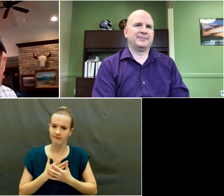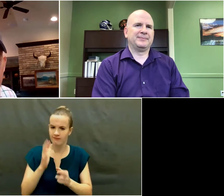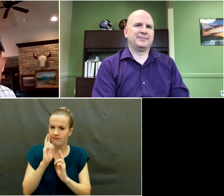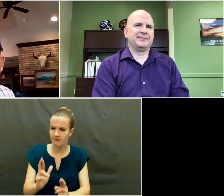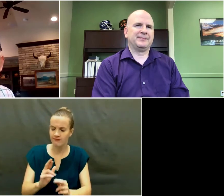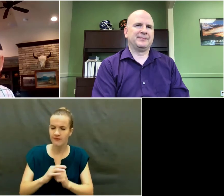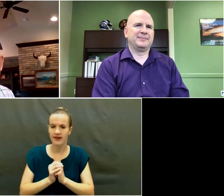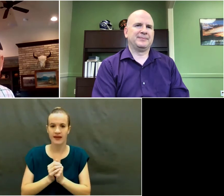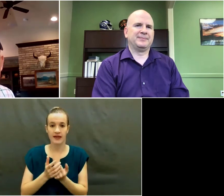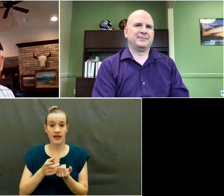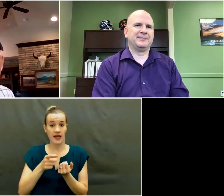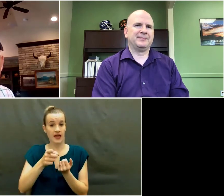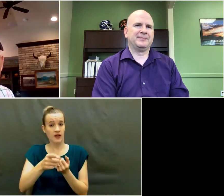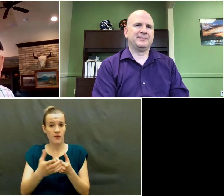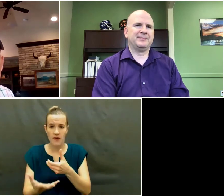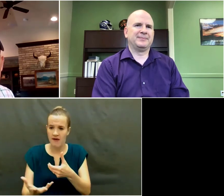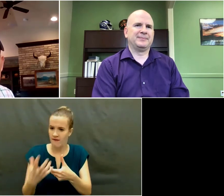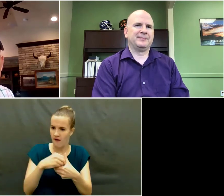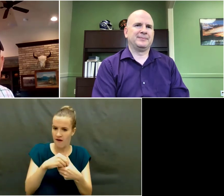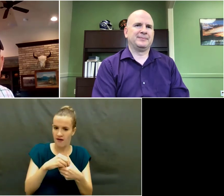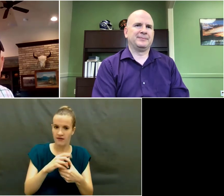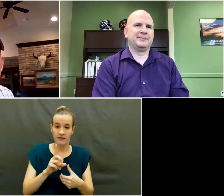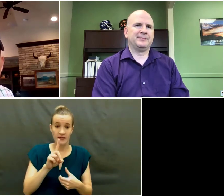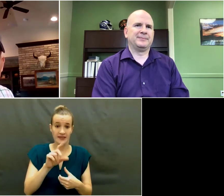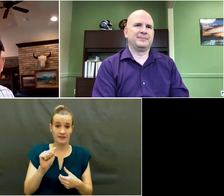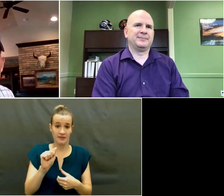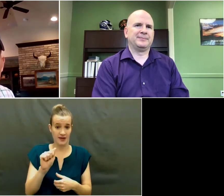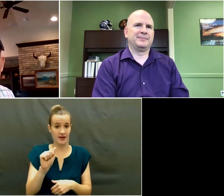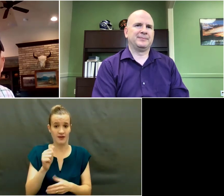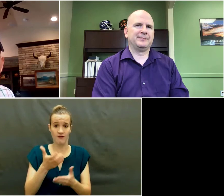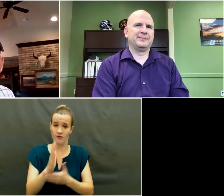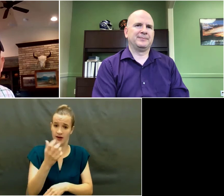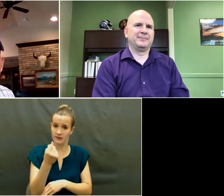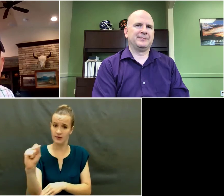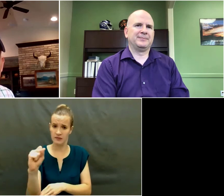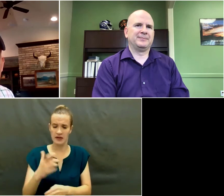rights movement, you're you're definitely you're definitely a strong leader, who people have a lot